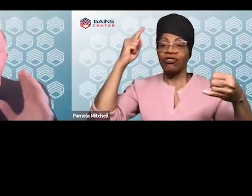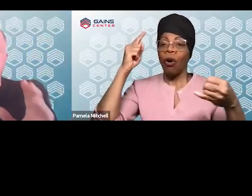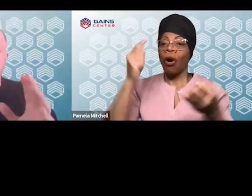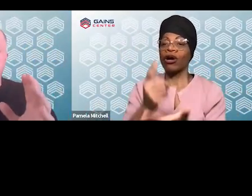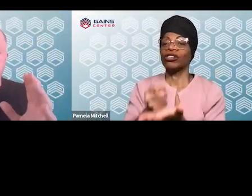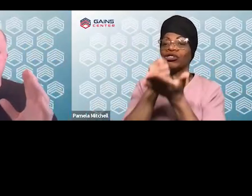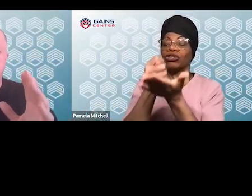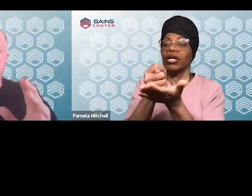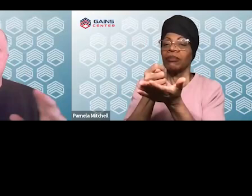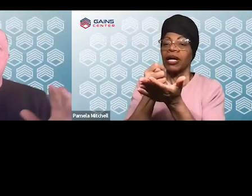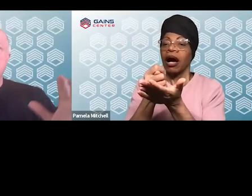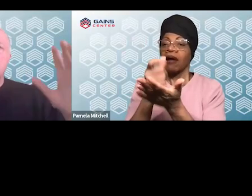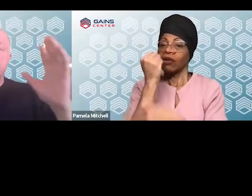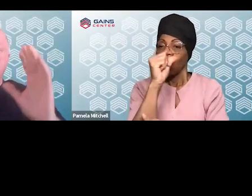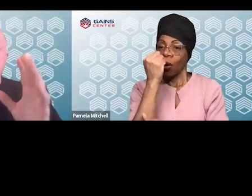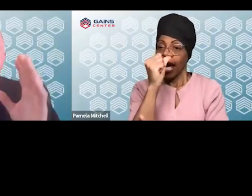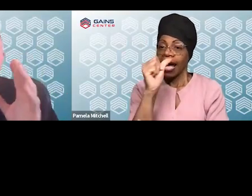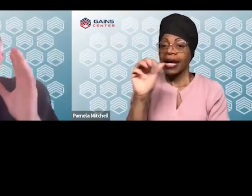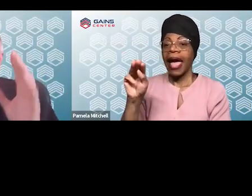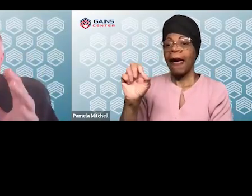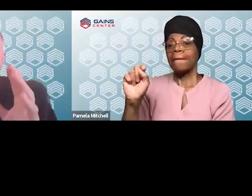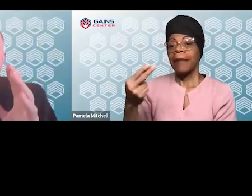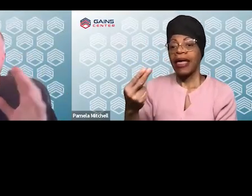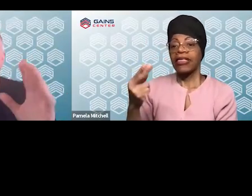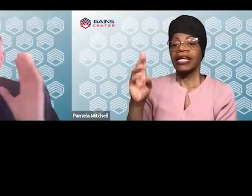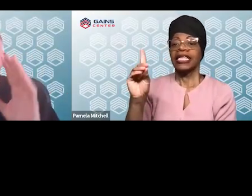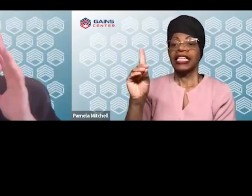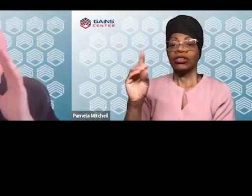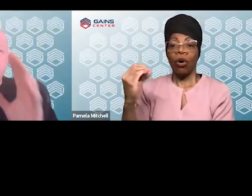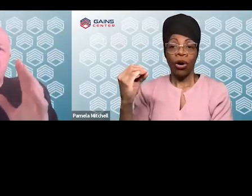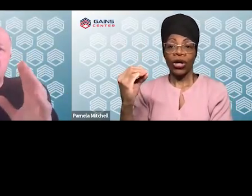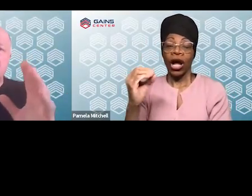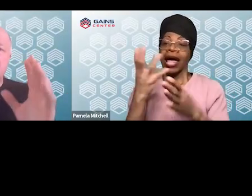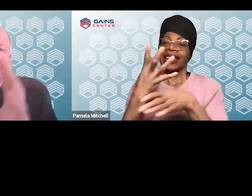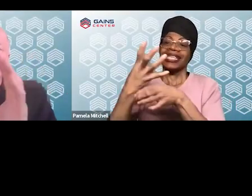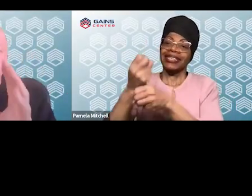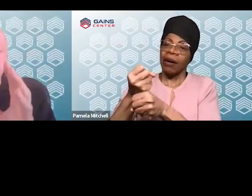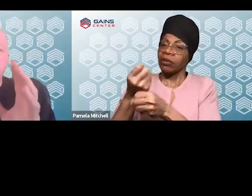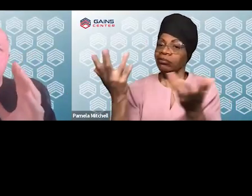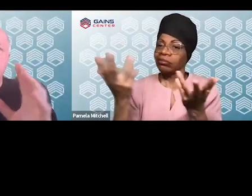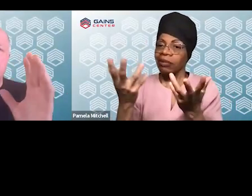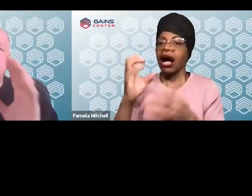and methamphetamine use disorder. Their summary basically said contingency management